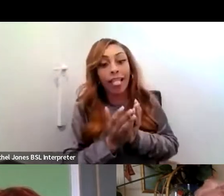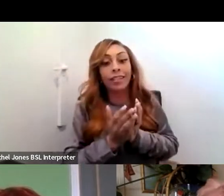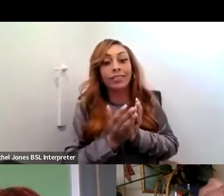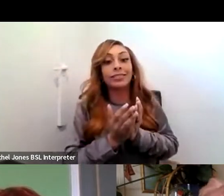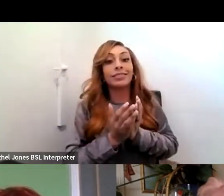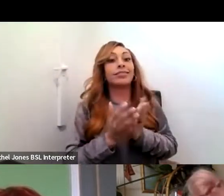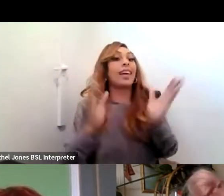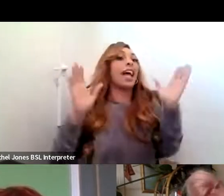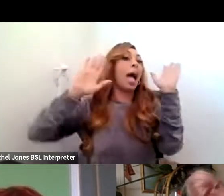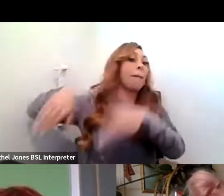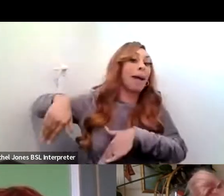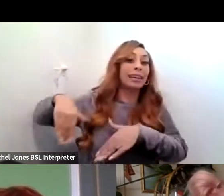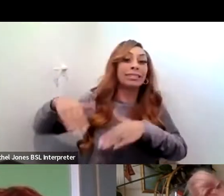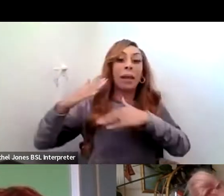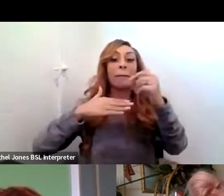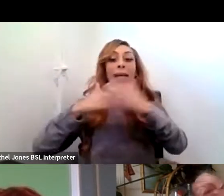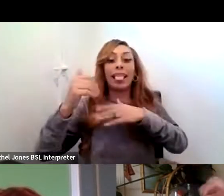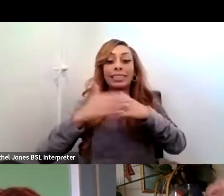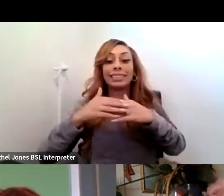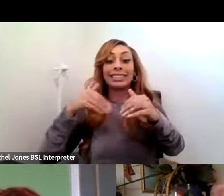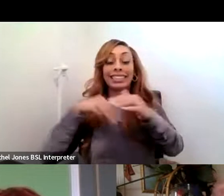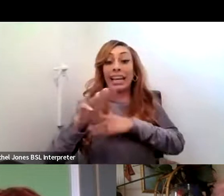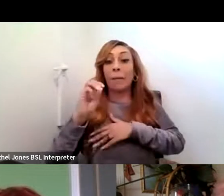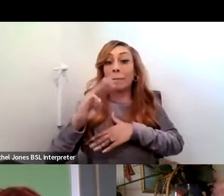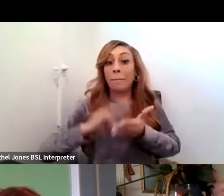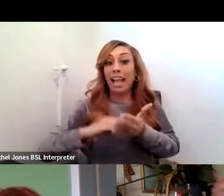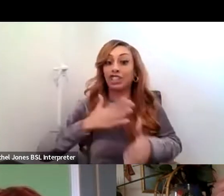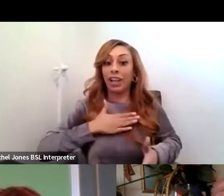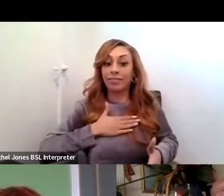and in Shoreditch Town Hall. Then when the pandemic happened, we were asked